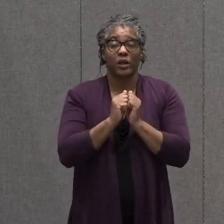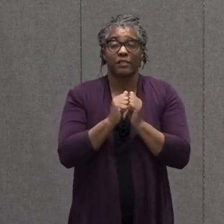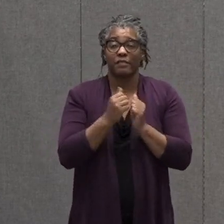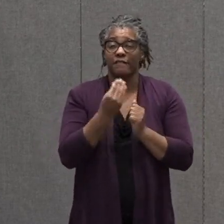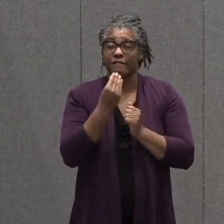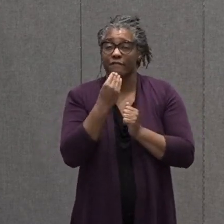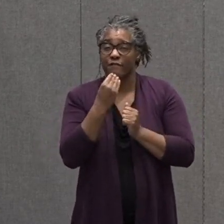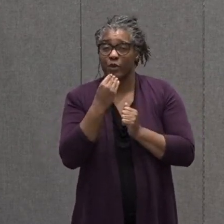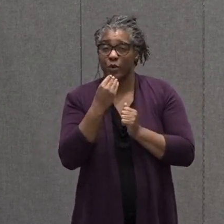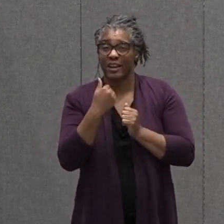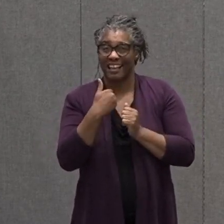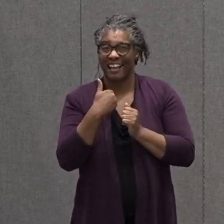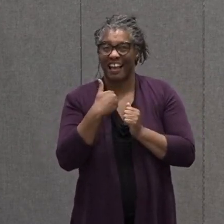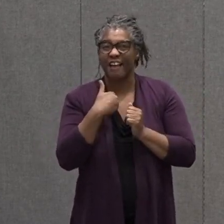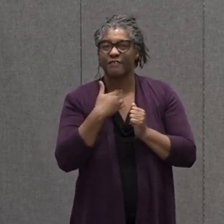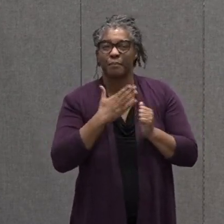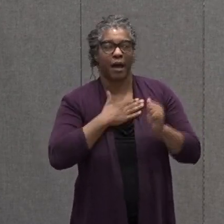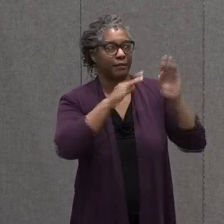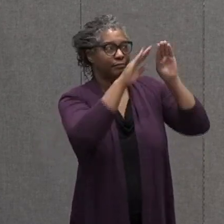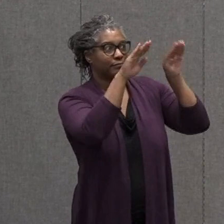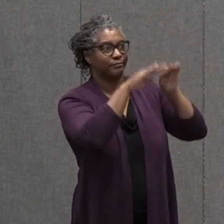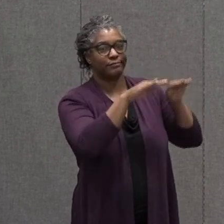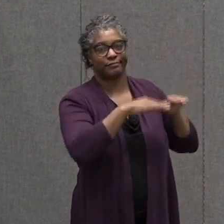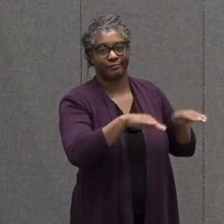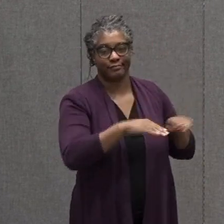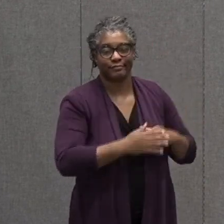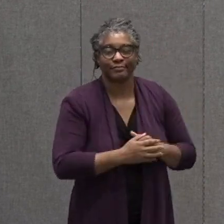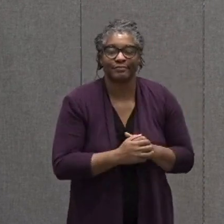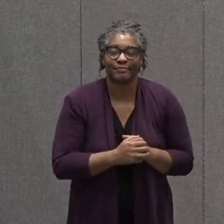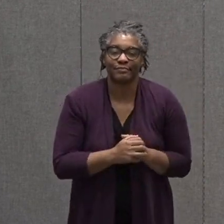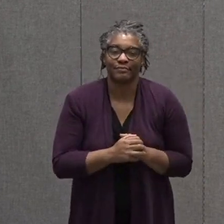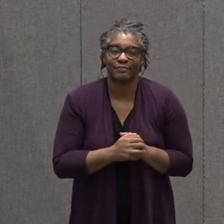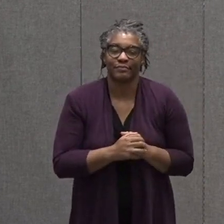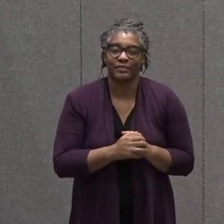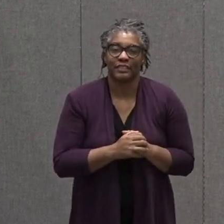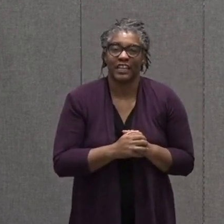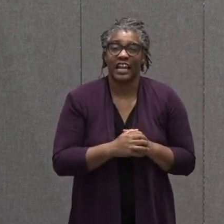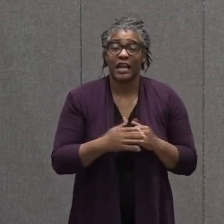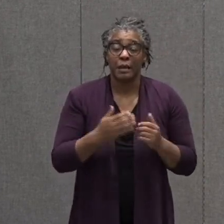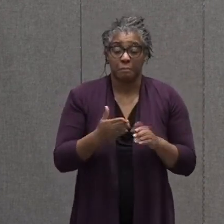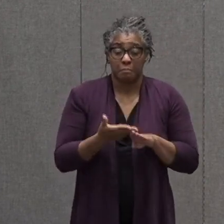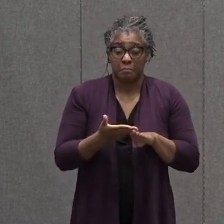that I'm going to do before I start handling the food, is I'm going to wash my hands.